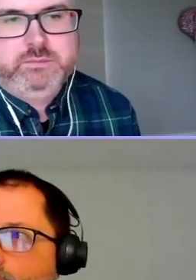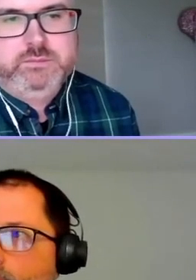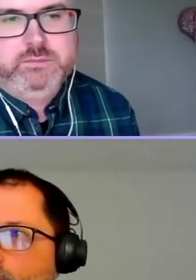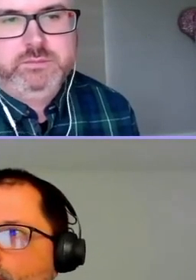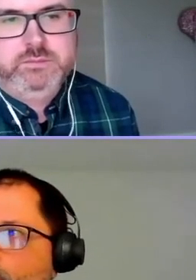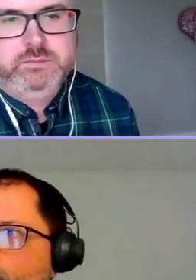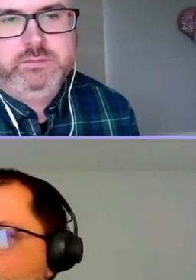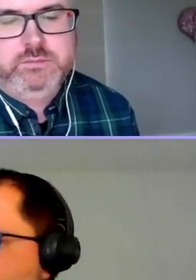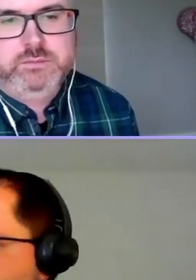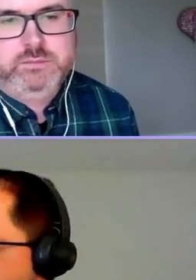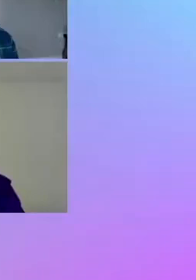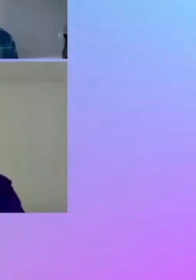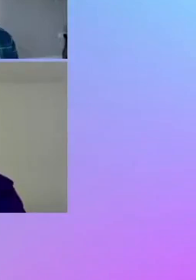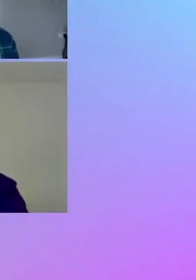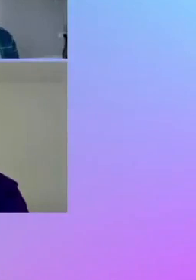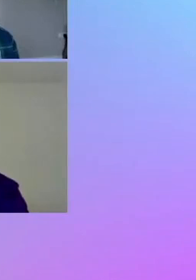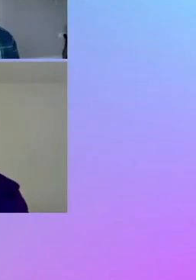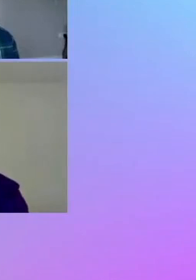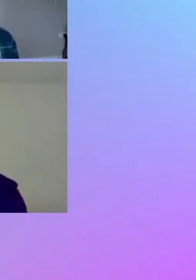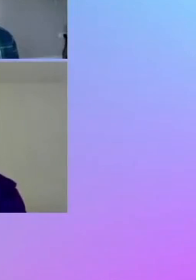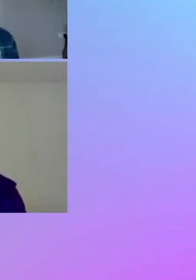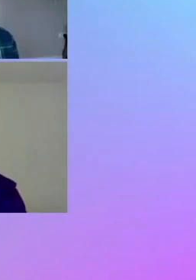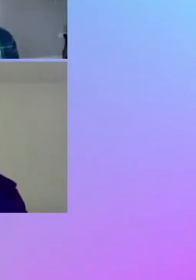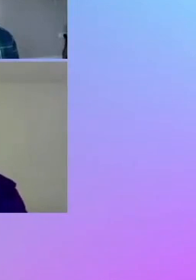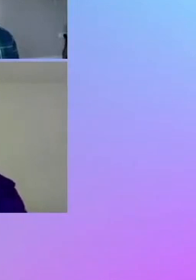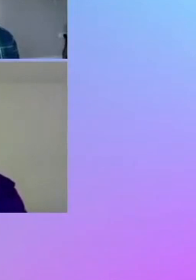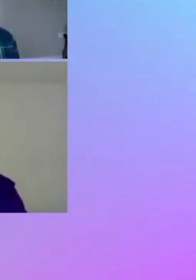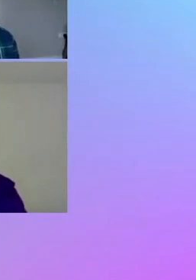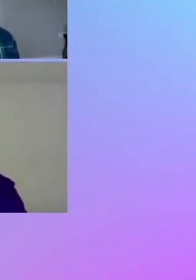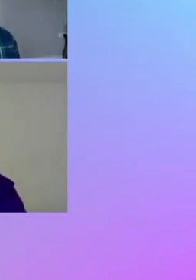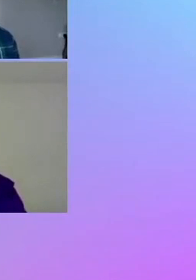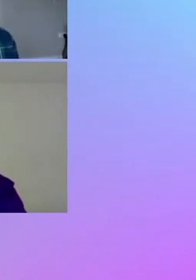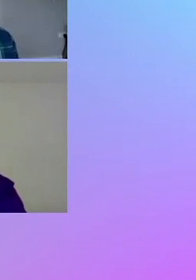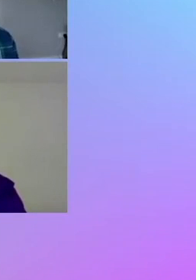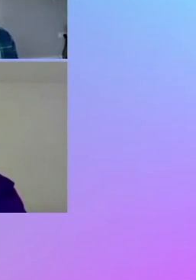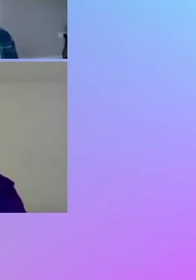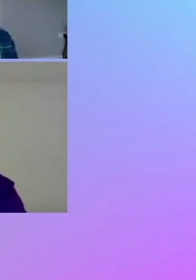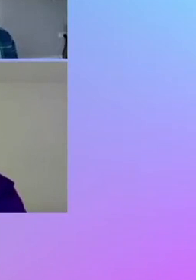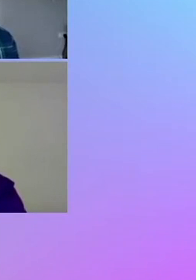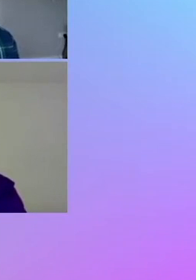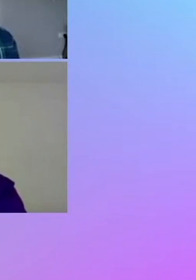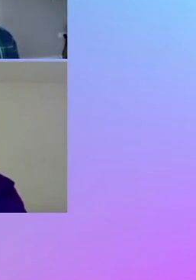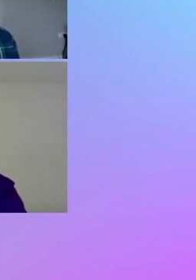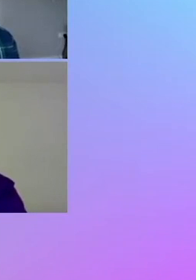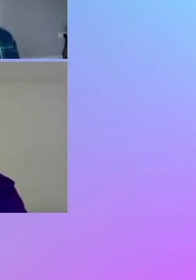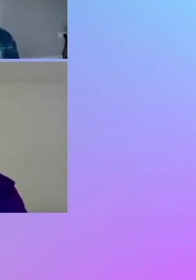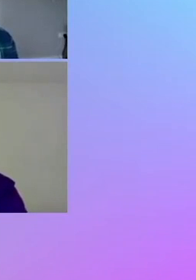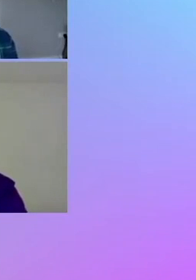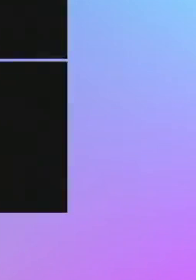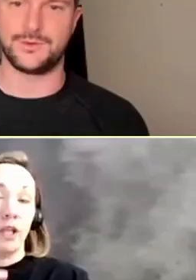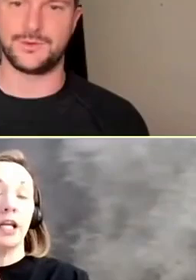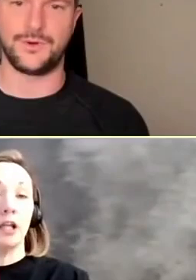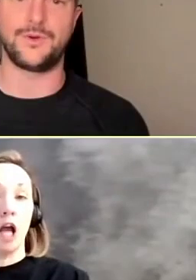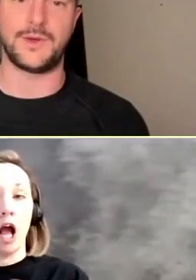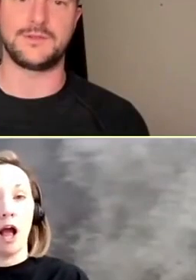implemented in the board, such as immediate typing. Which is a feature that allows to immediately time text